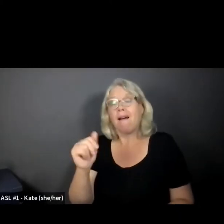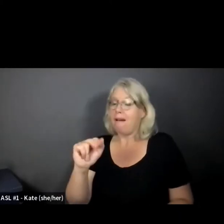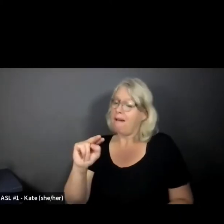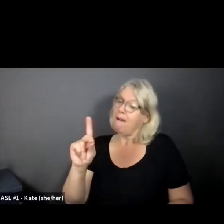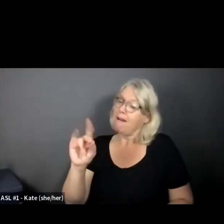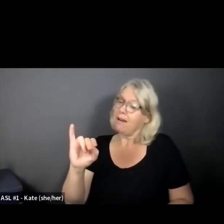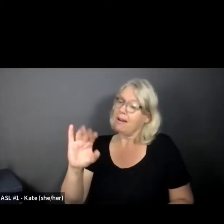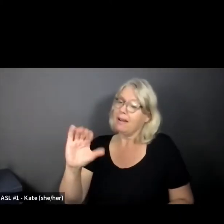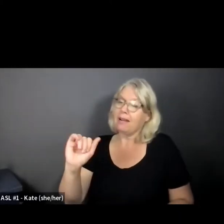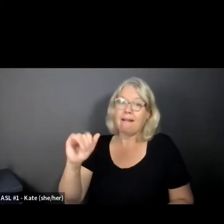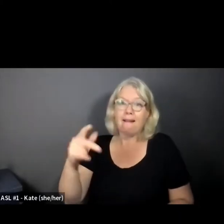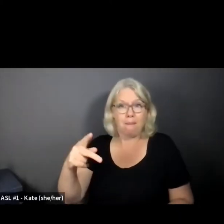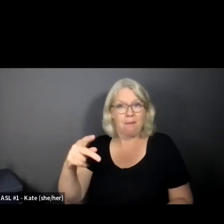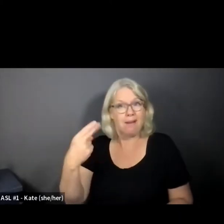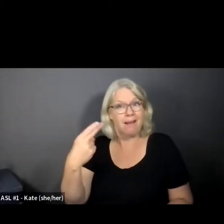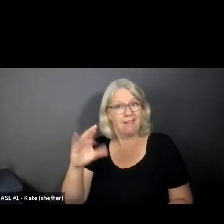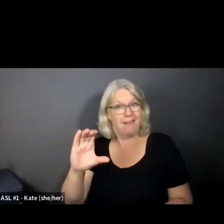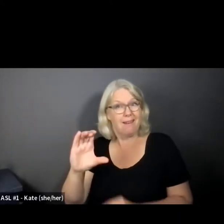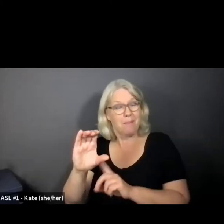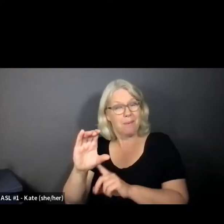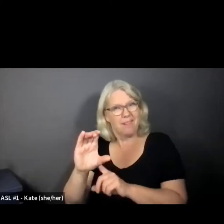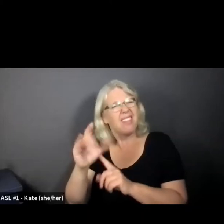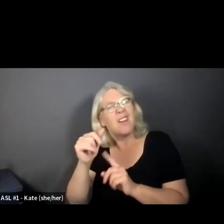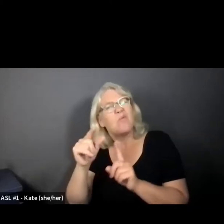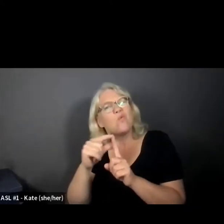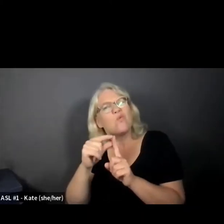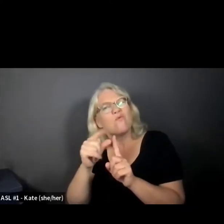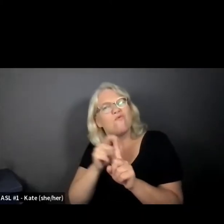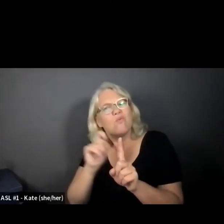PEOPLE WITH DISABILITIES AS BEGGARS.